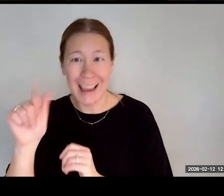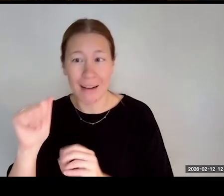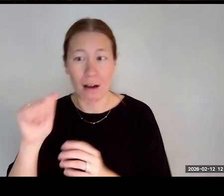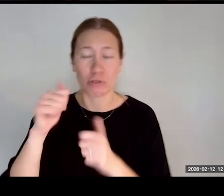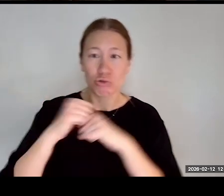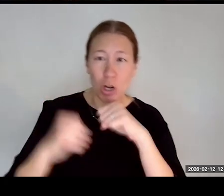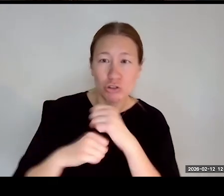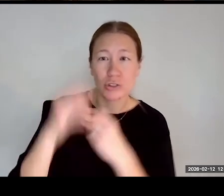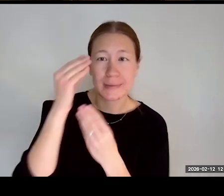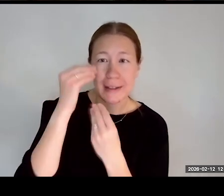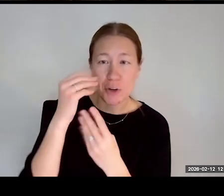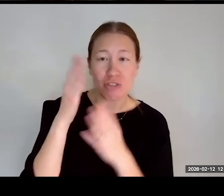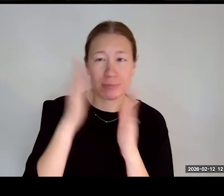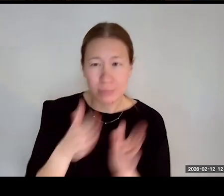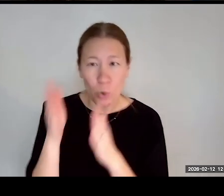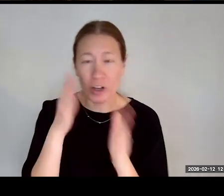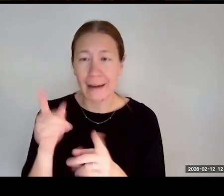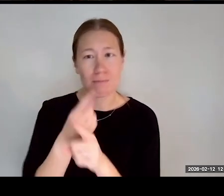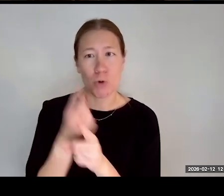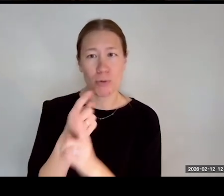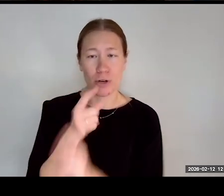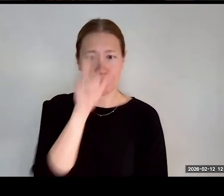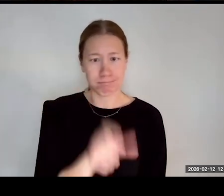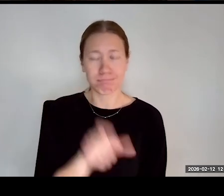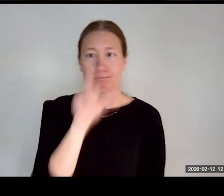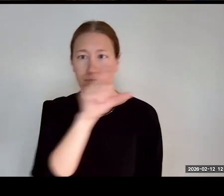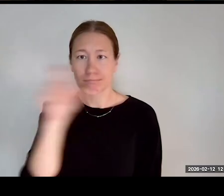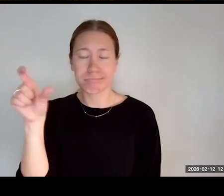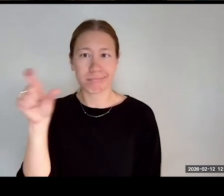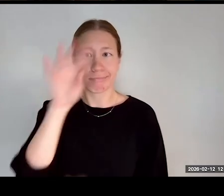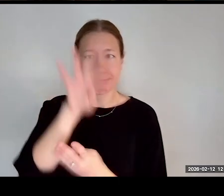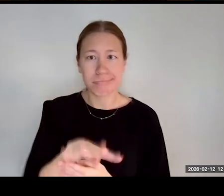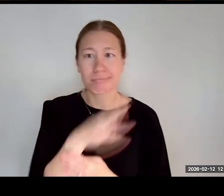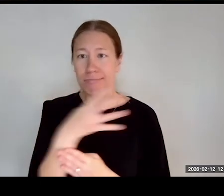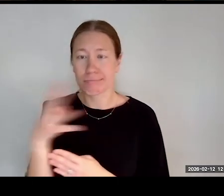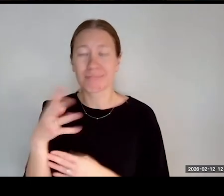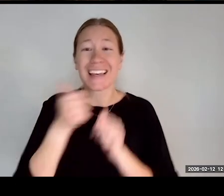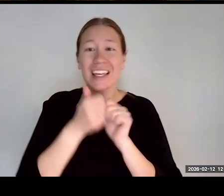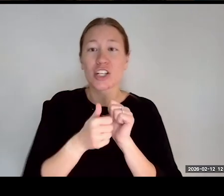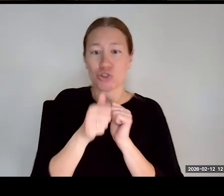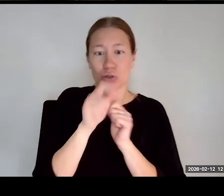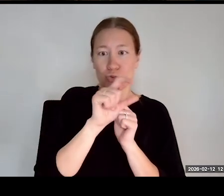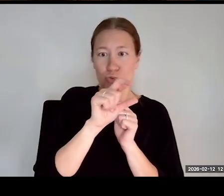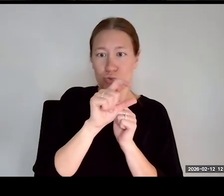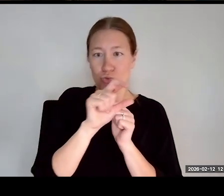which can be organized into a grid of roles and columns where each row is representing a unique category